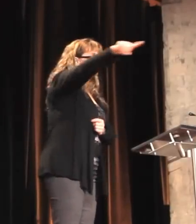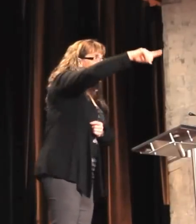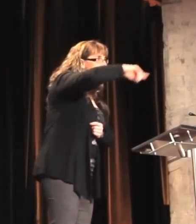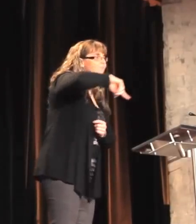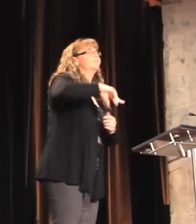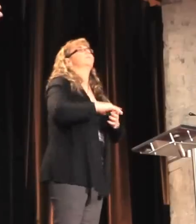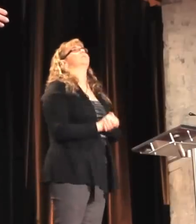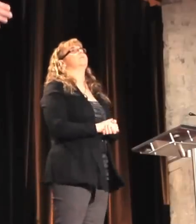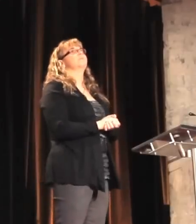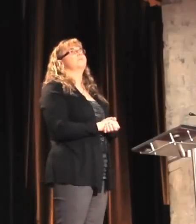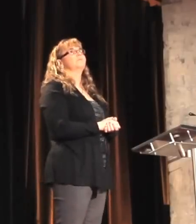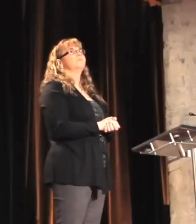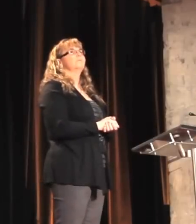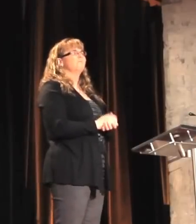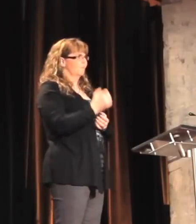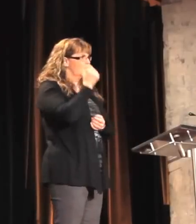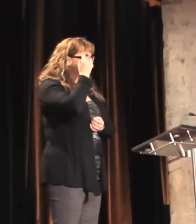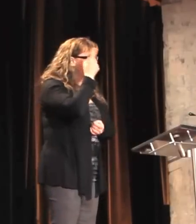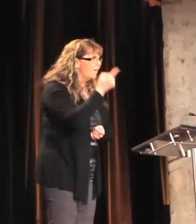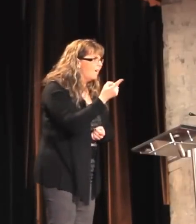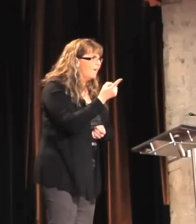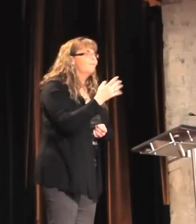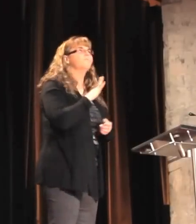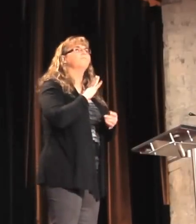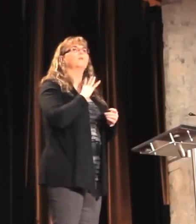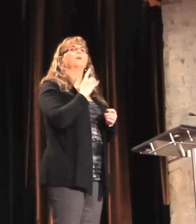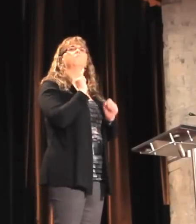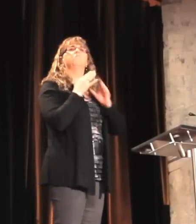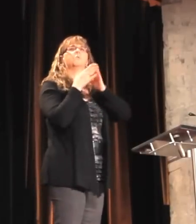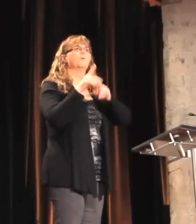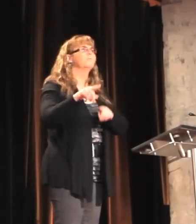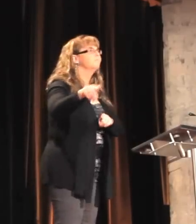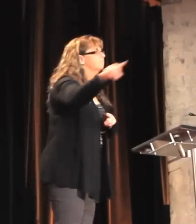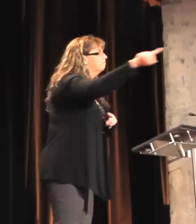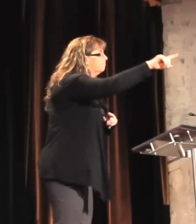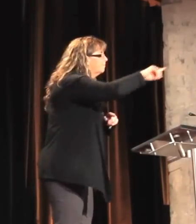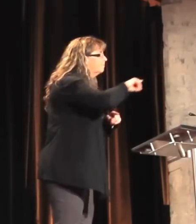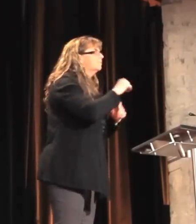How many here can understand what Lina is saying?